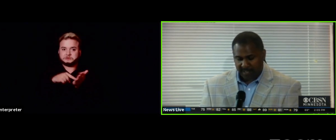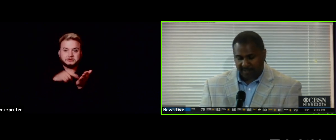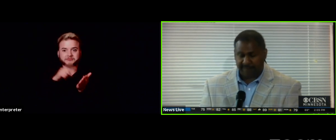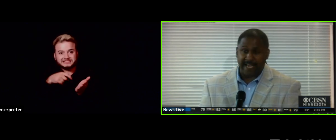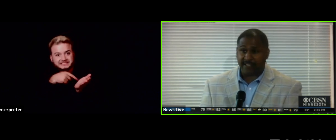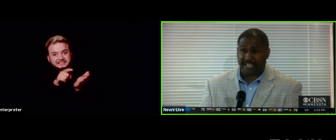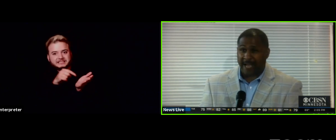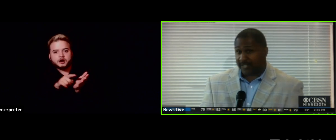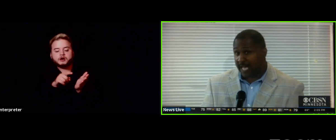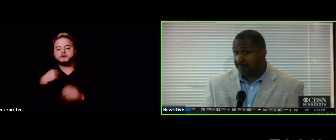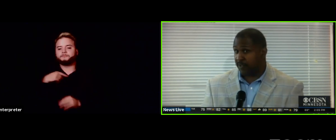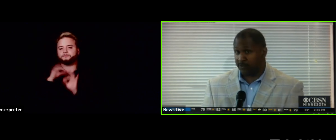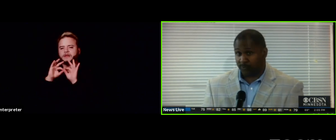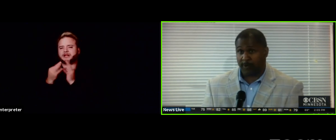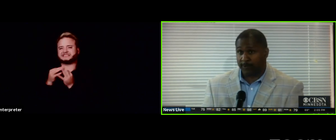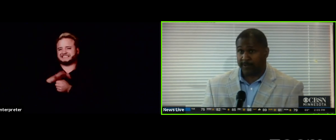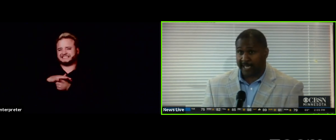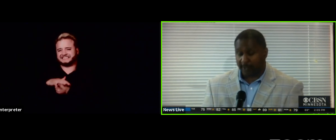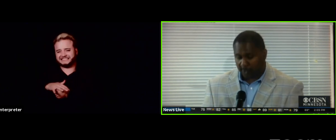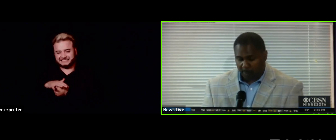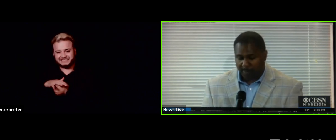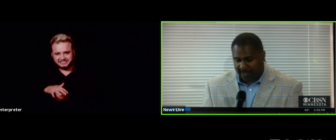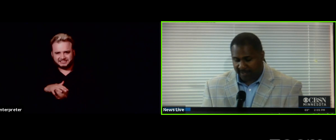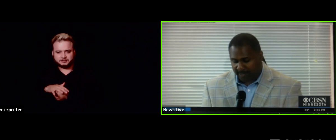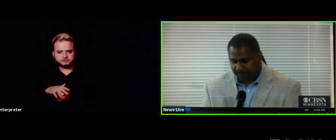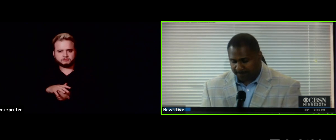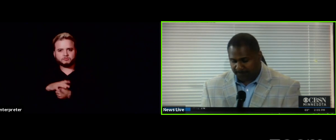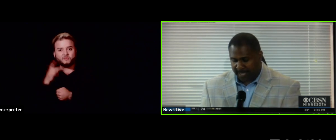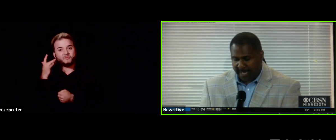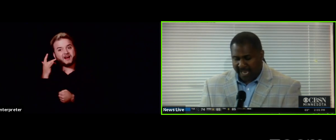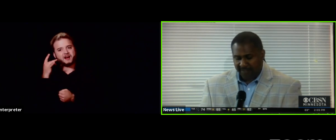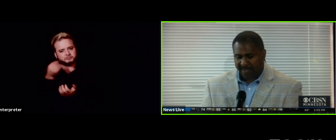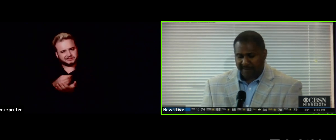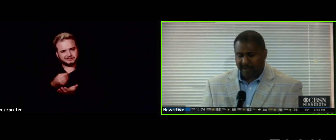because of factors outside of their control like a global pandemic have to make very,